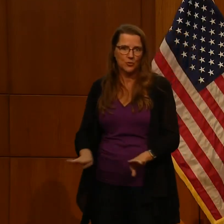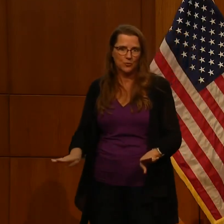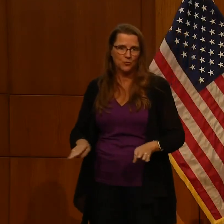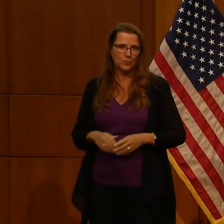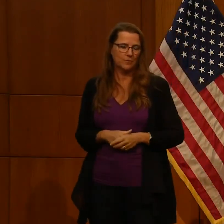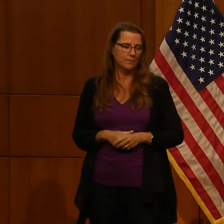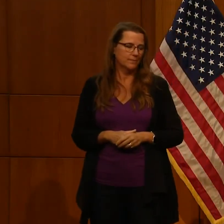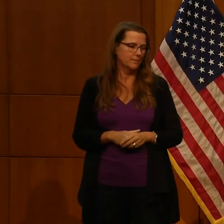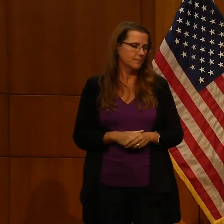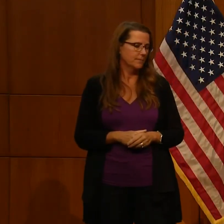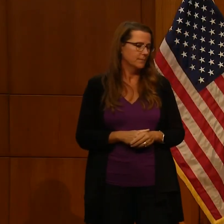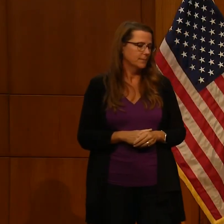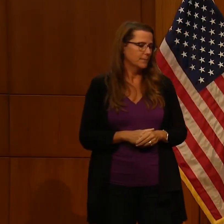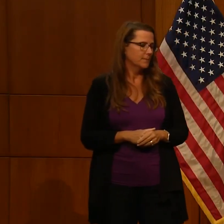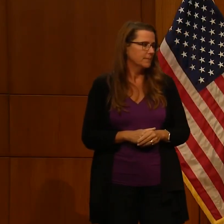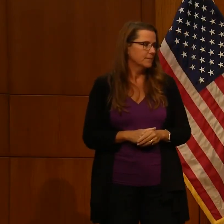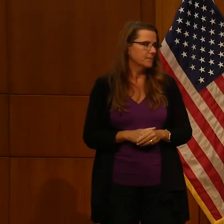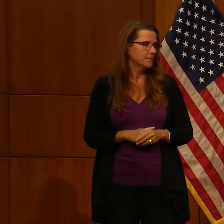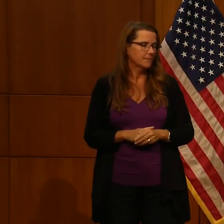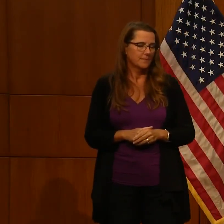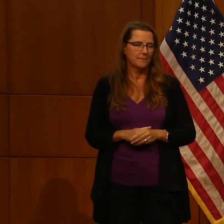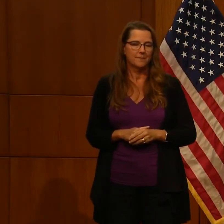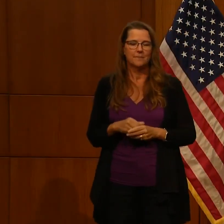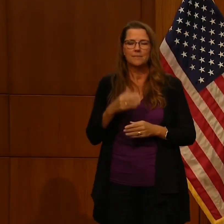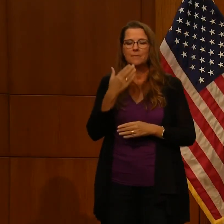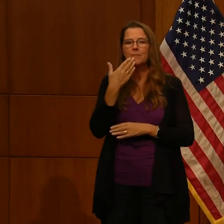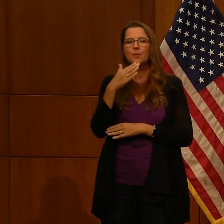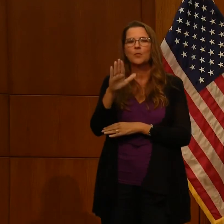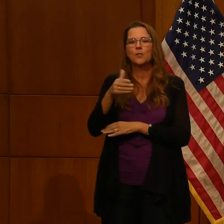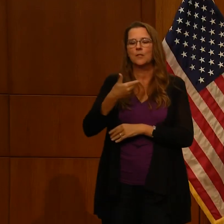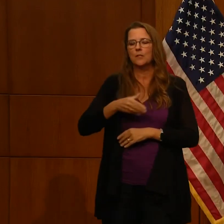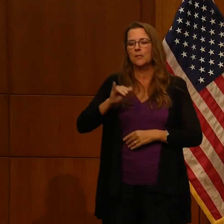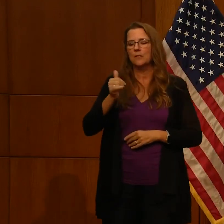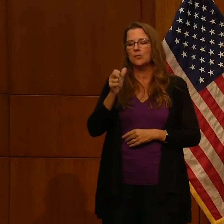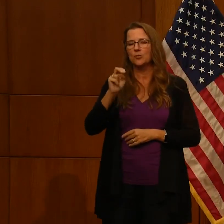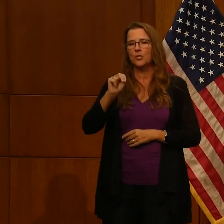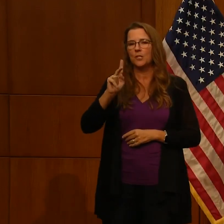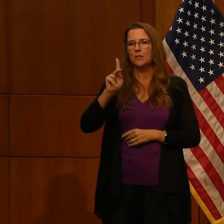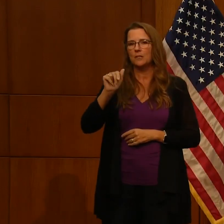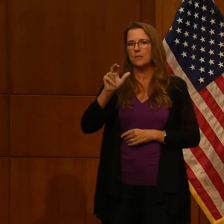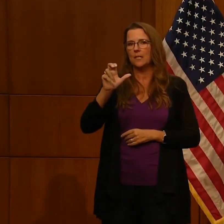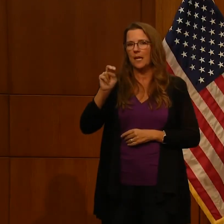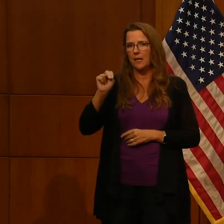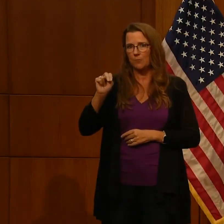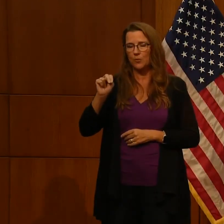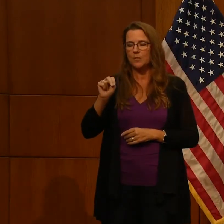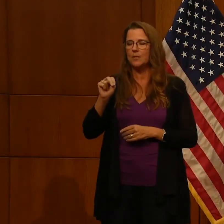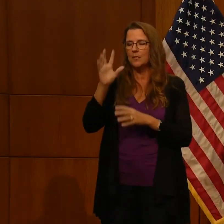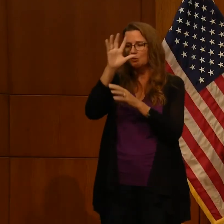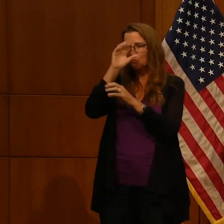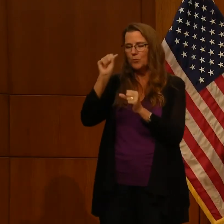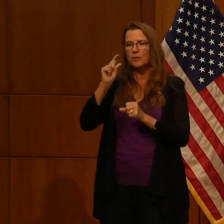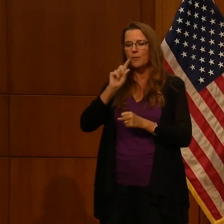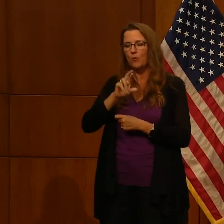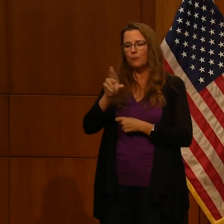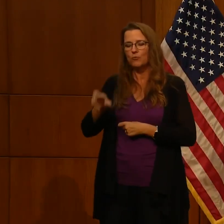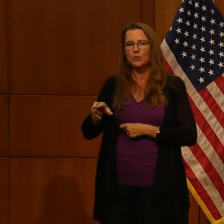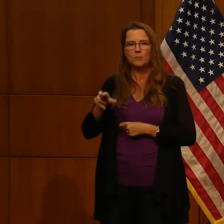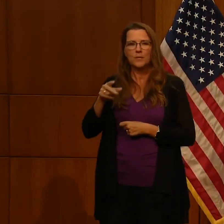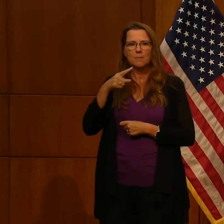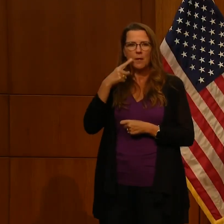VACCINATIONS. THANK YOU. GOOD